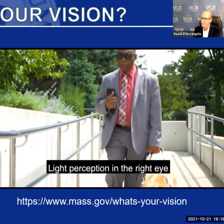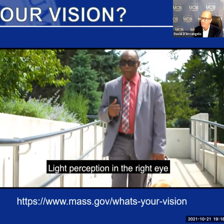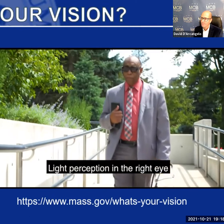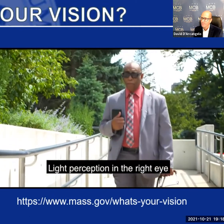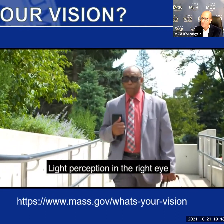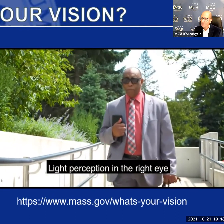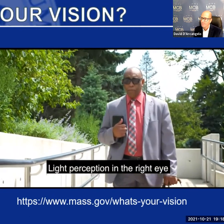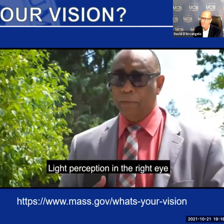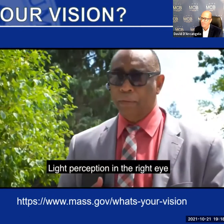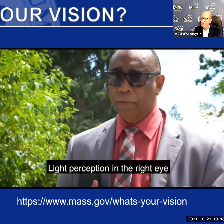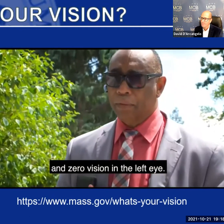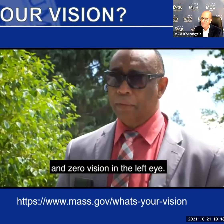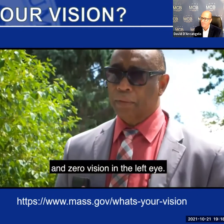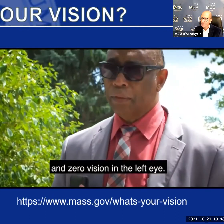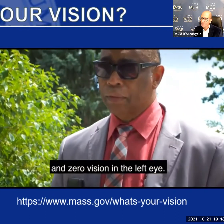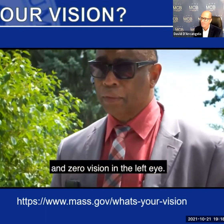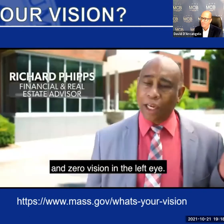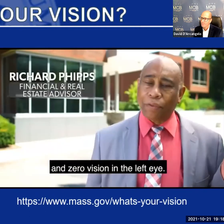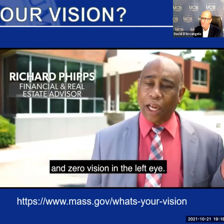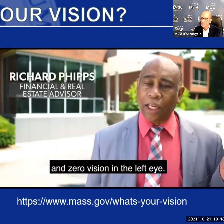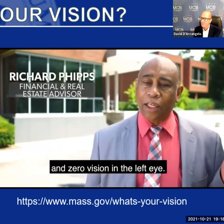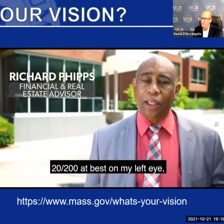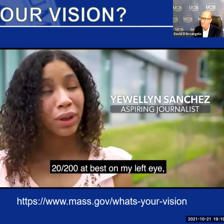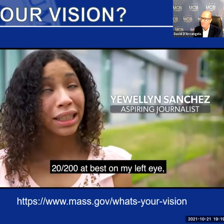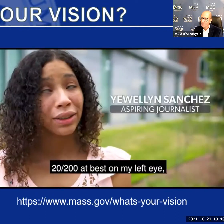perception in the right eye and zero vision in the left eye. 2200 at best